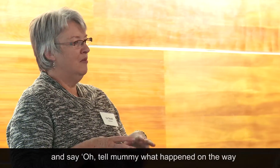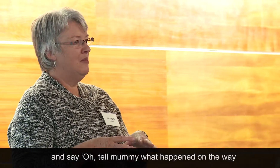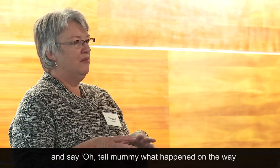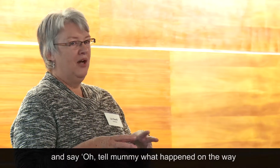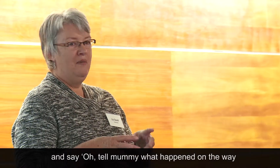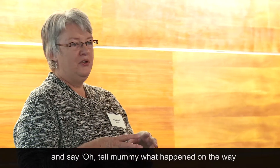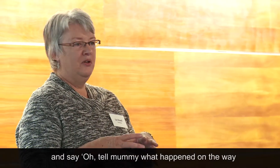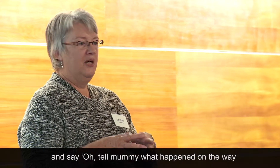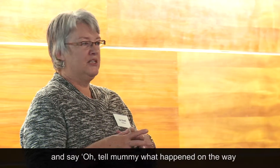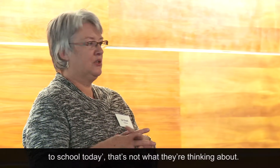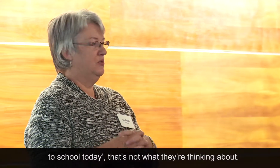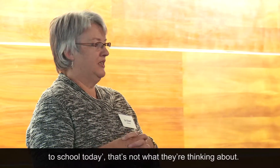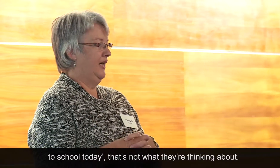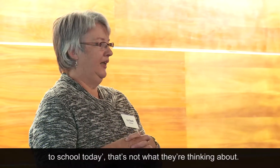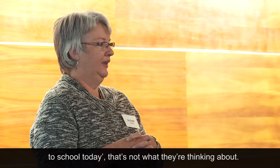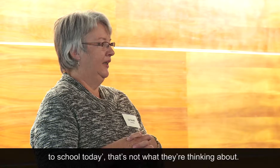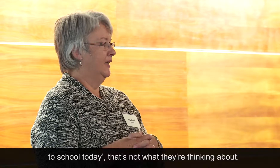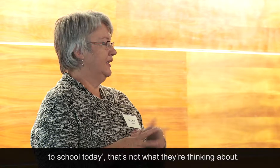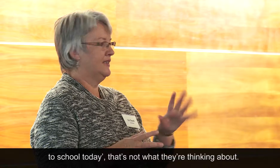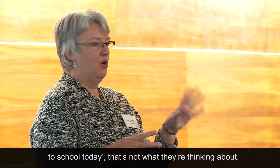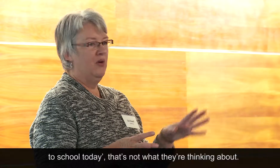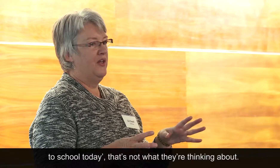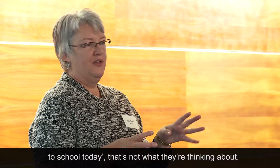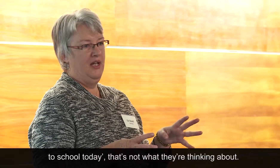tell mummy what happened on the way to school today’ that’s not what they’re thinking